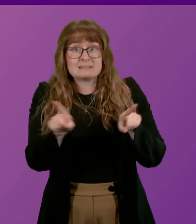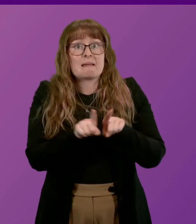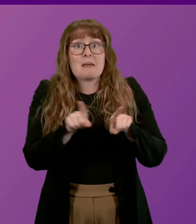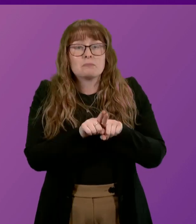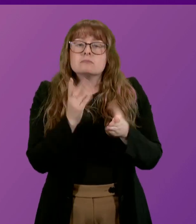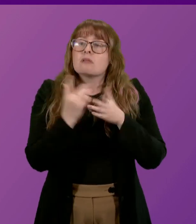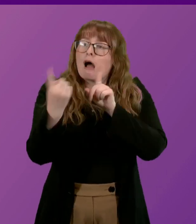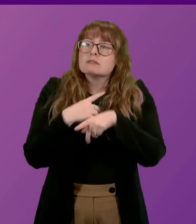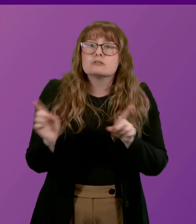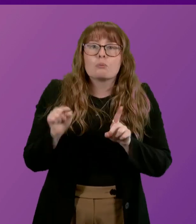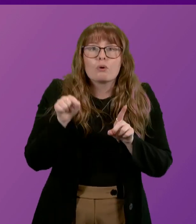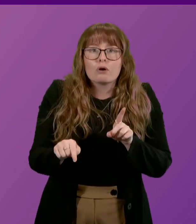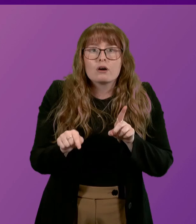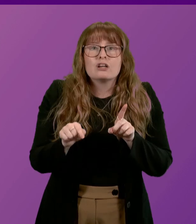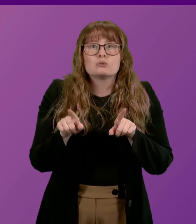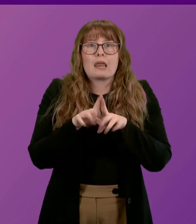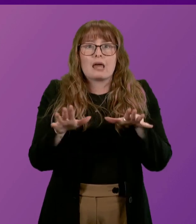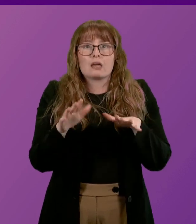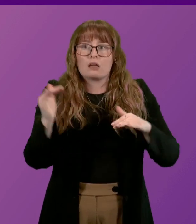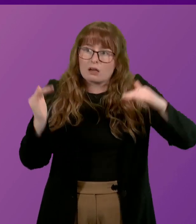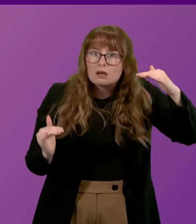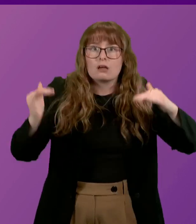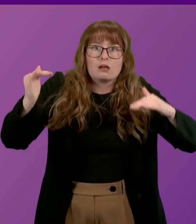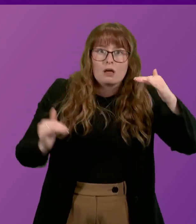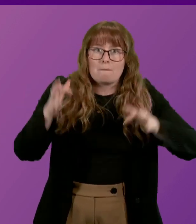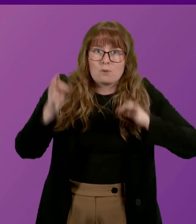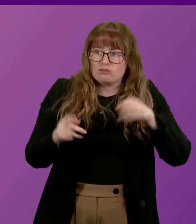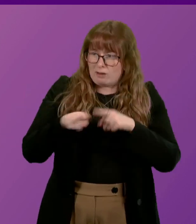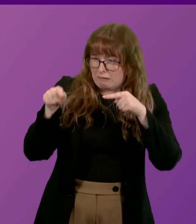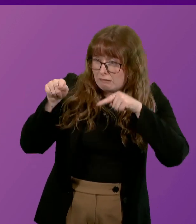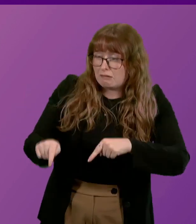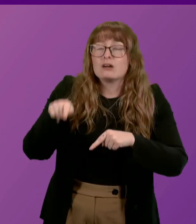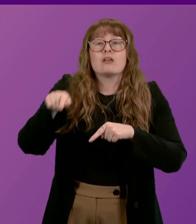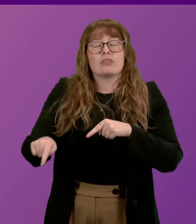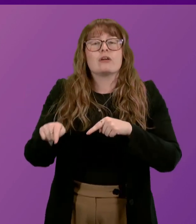answer to the seesaw politics of Westminster attacking the poor and the vulnerable is for